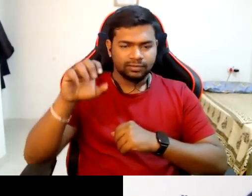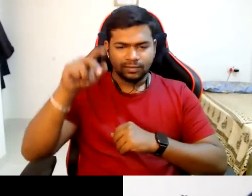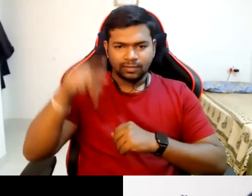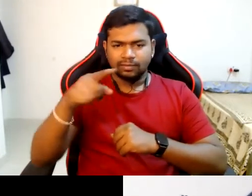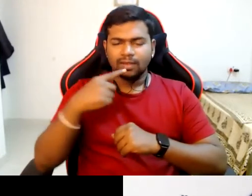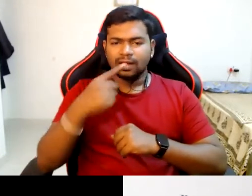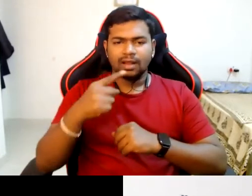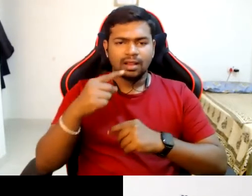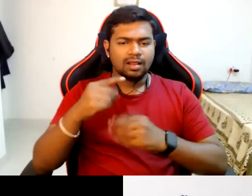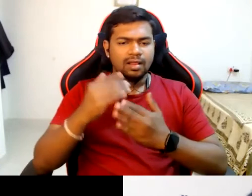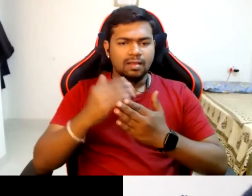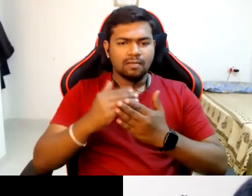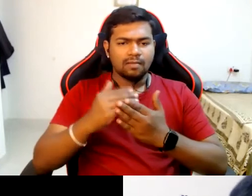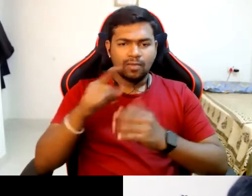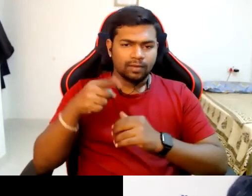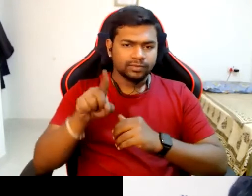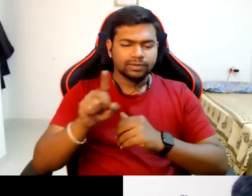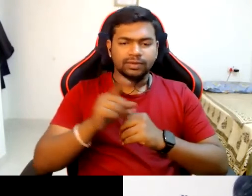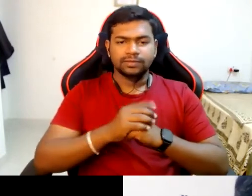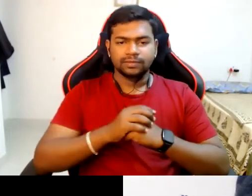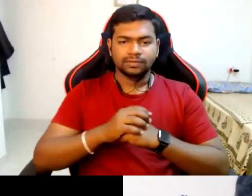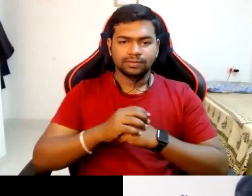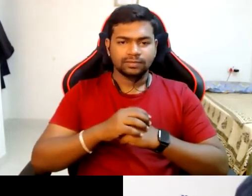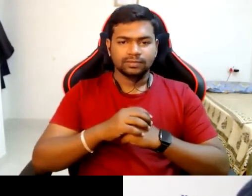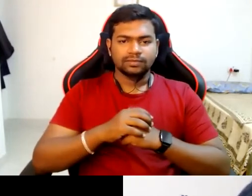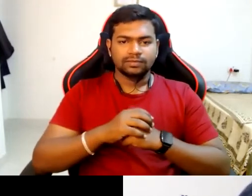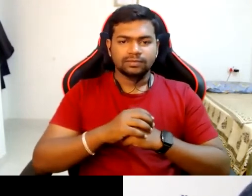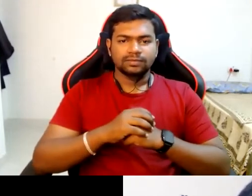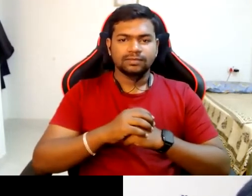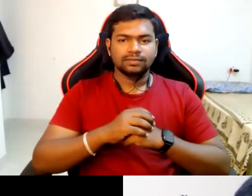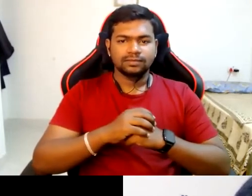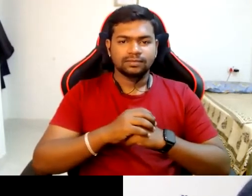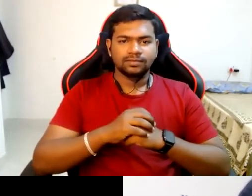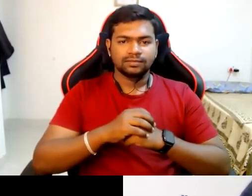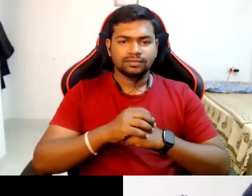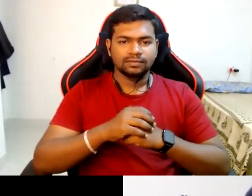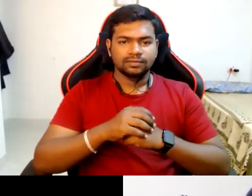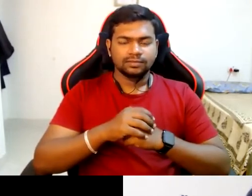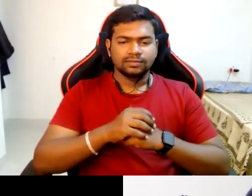about yourself? Sure, I'm Sandeep.